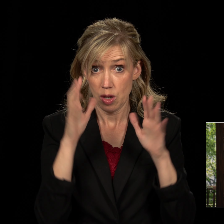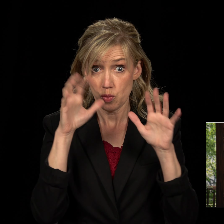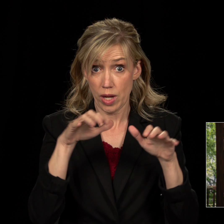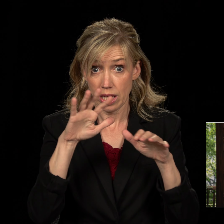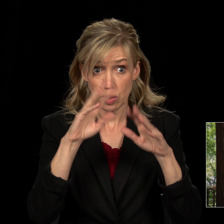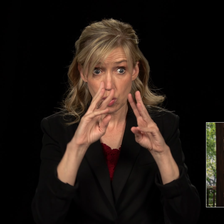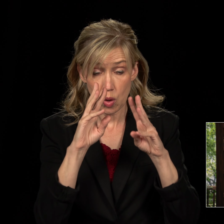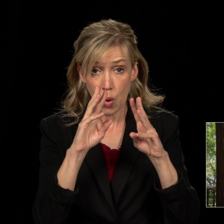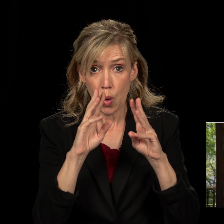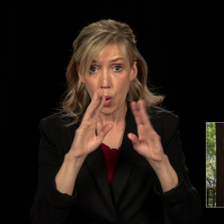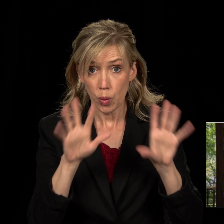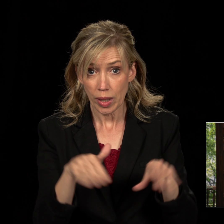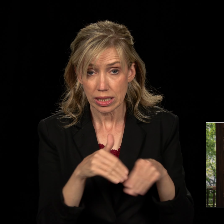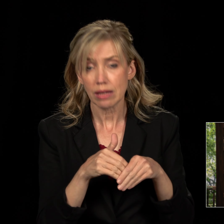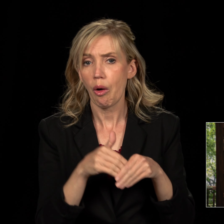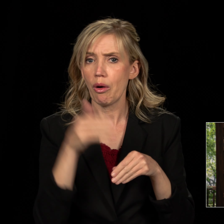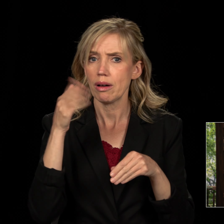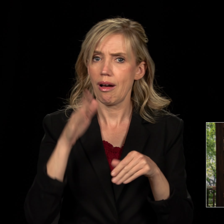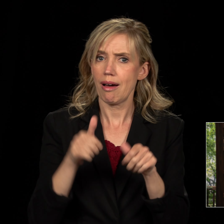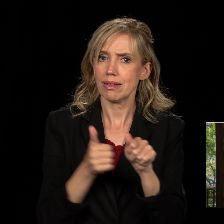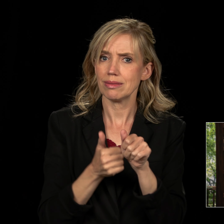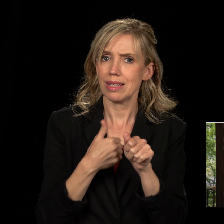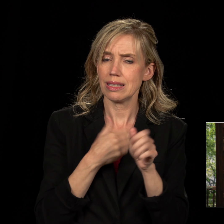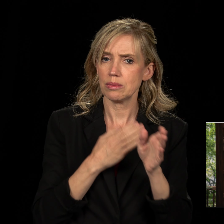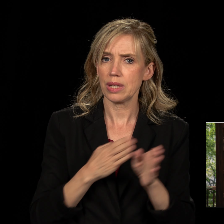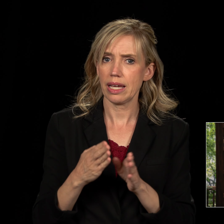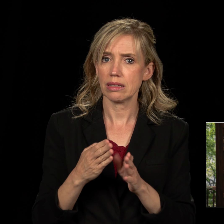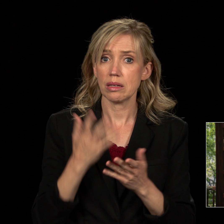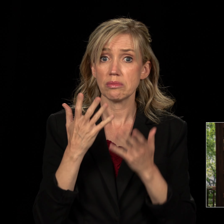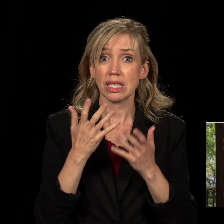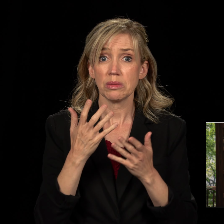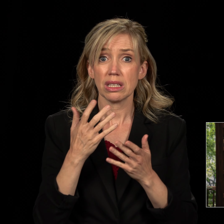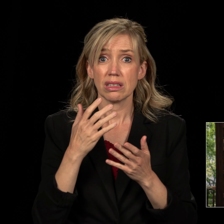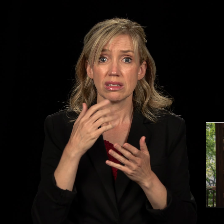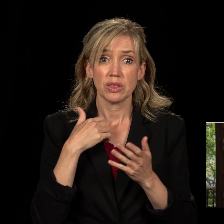has a plan. The car might break down while you're out at night. Good thing you have your phone and a